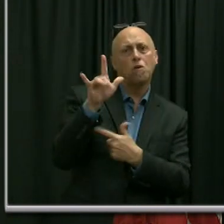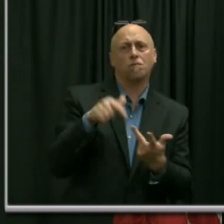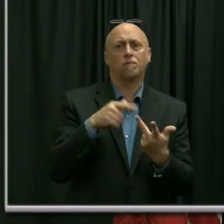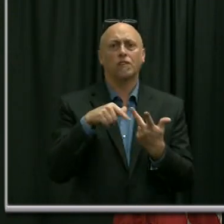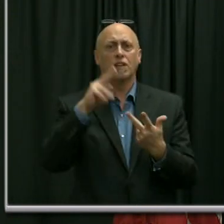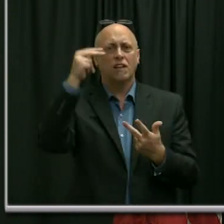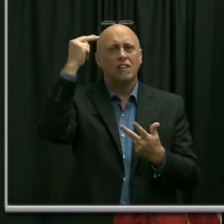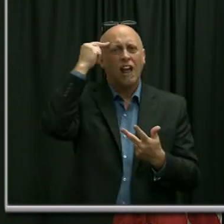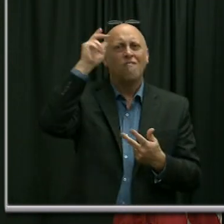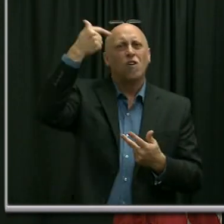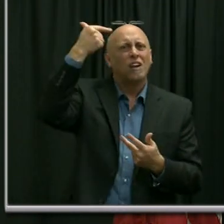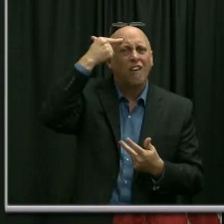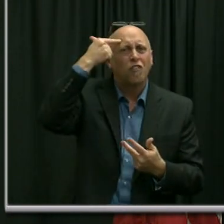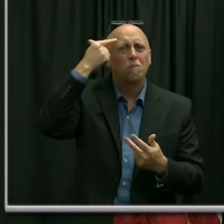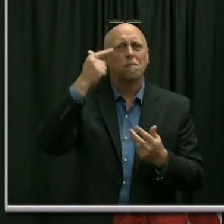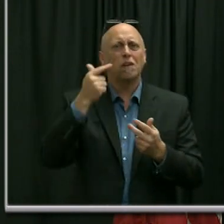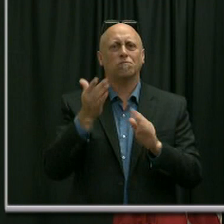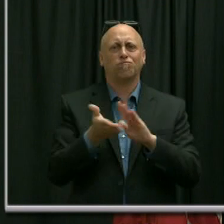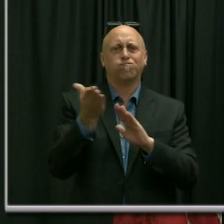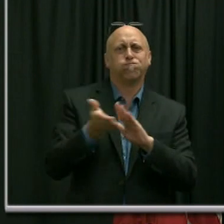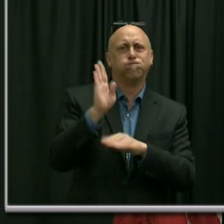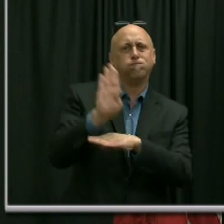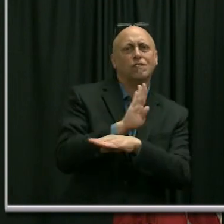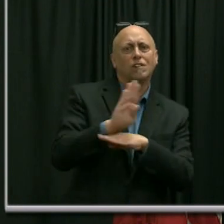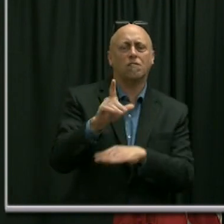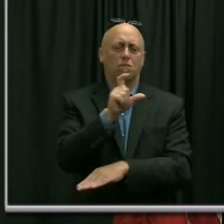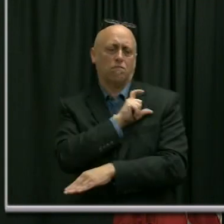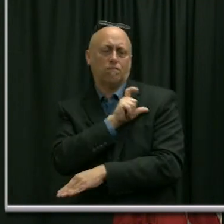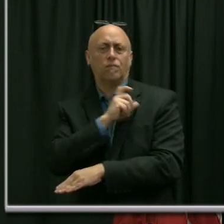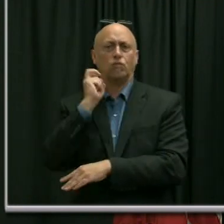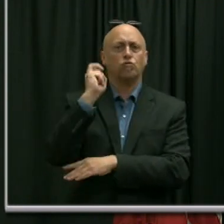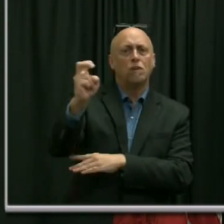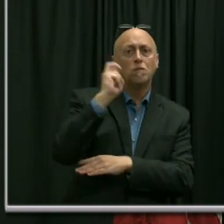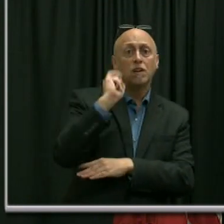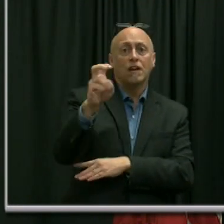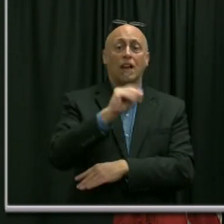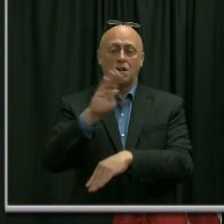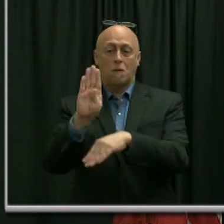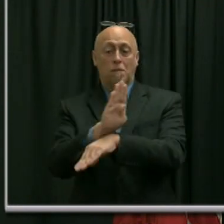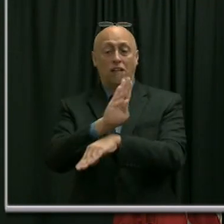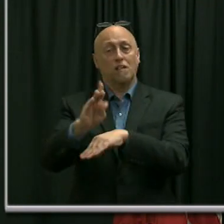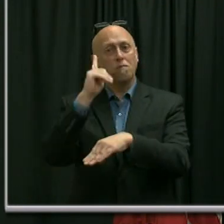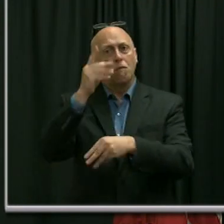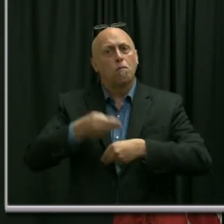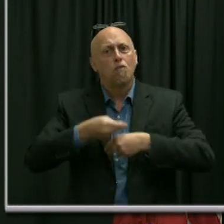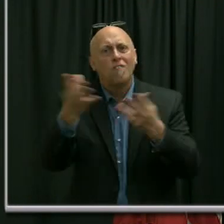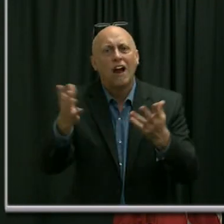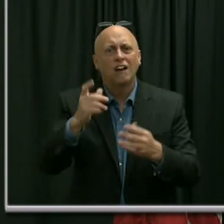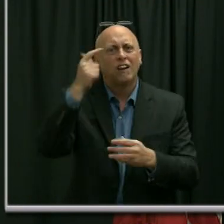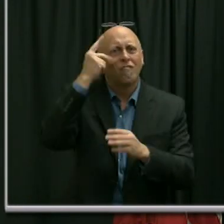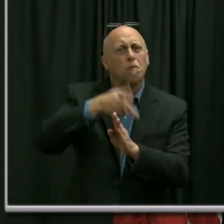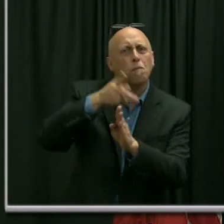OFFICE. AIRPORTS NATIONAL GOVERNMENT FUNCTIONS INCLUDING